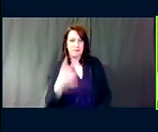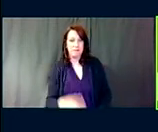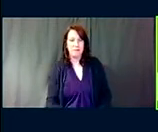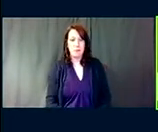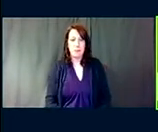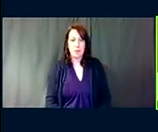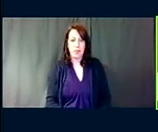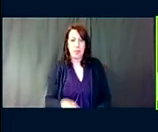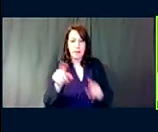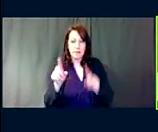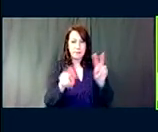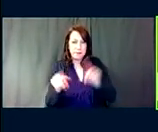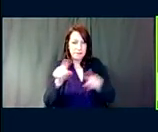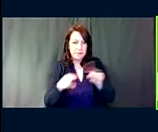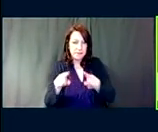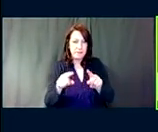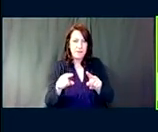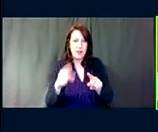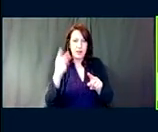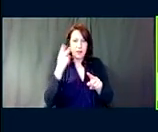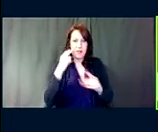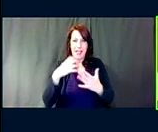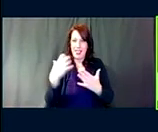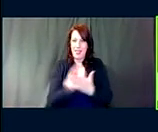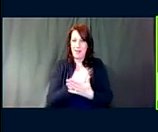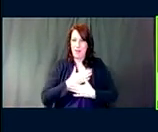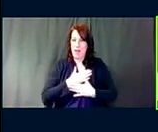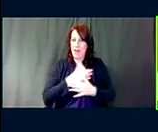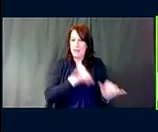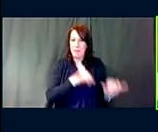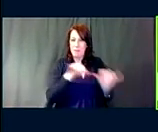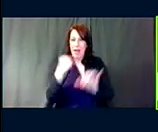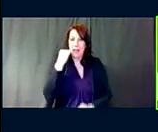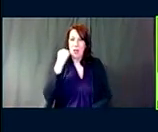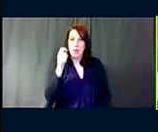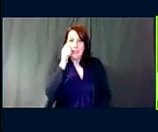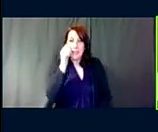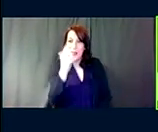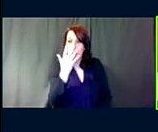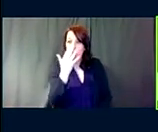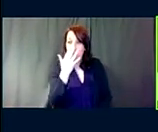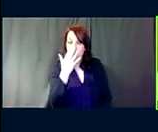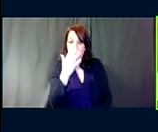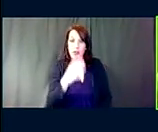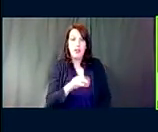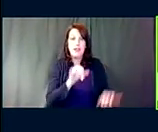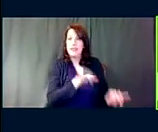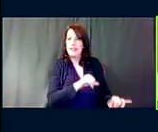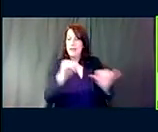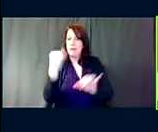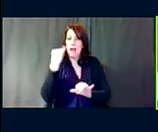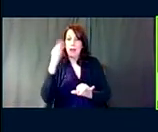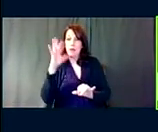TERMS OF THOSE ALLELES. WE CAN LEVERAGE JUST LIKE I JUST DID WITH SKIN COLOR, WHEN WE